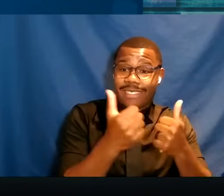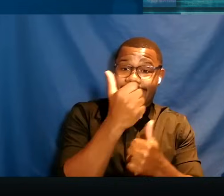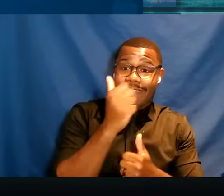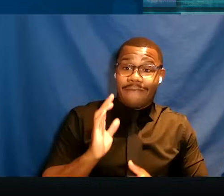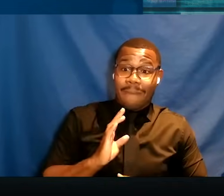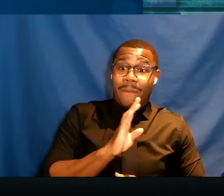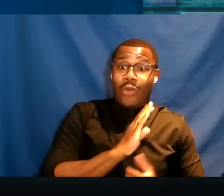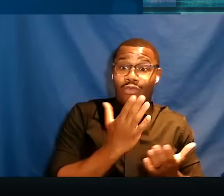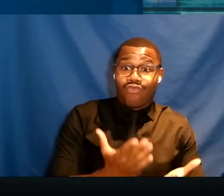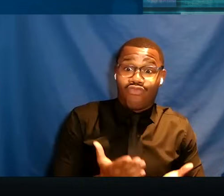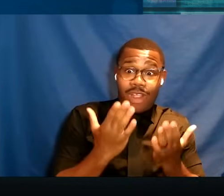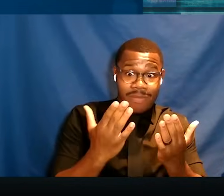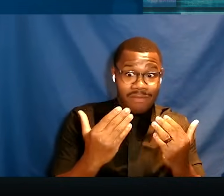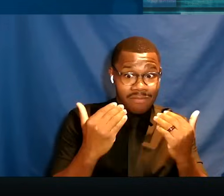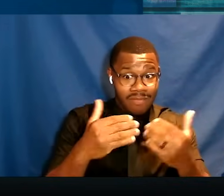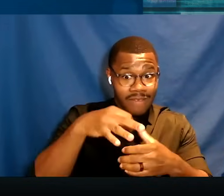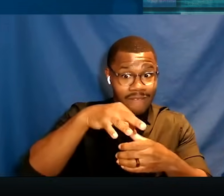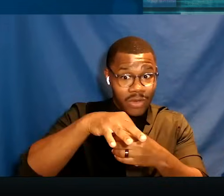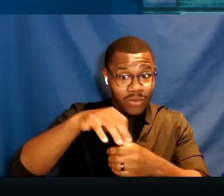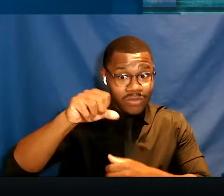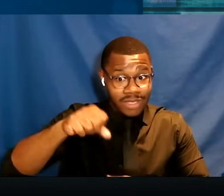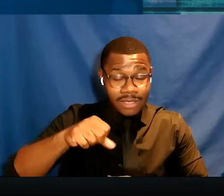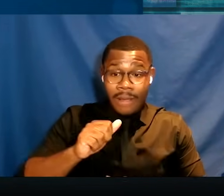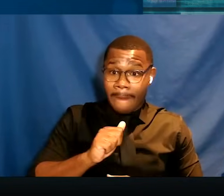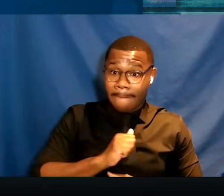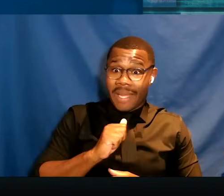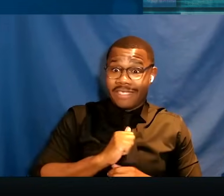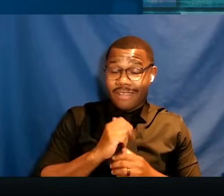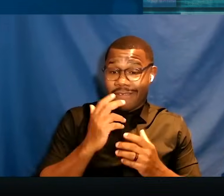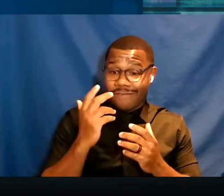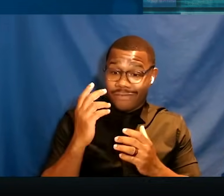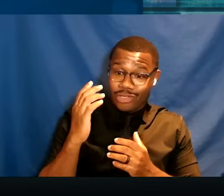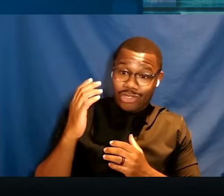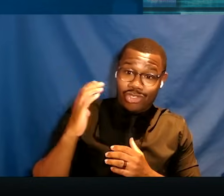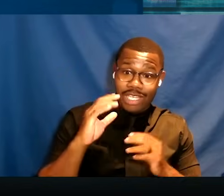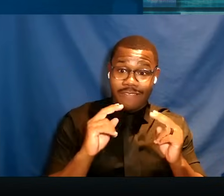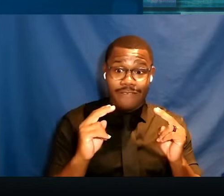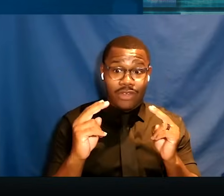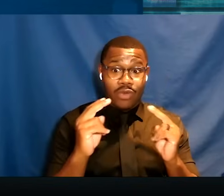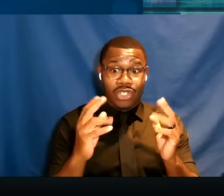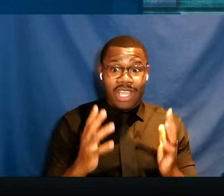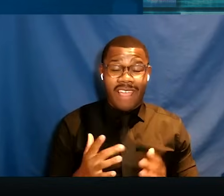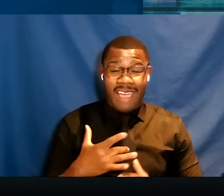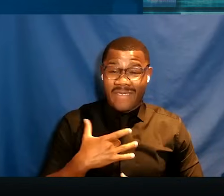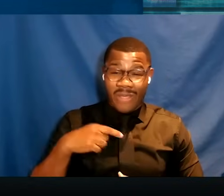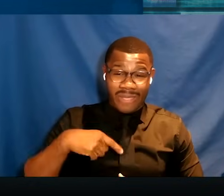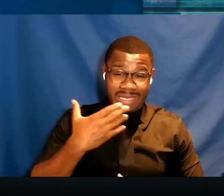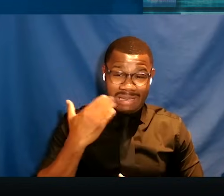And as the Chief Negotiator, I unequivocally believe that this deal is the best deal we could possibly achieve